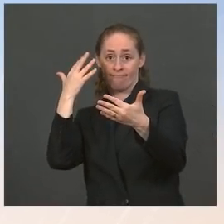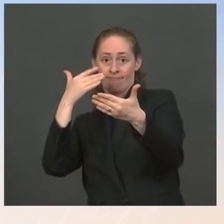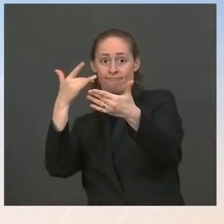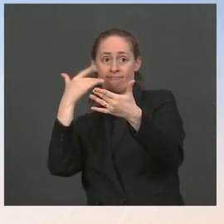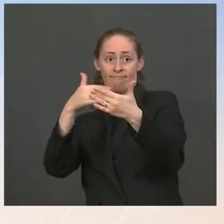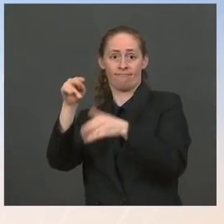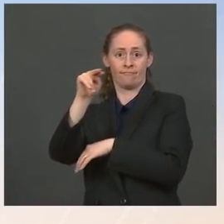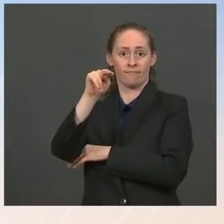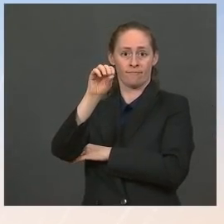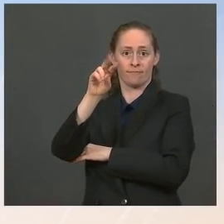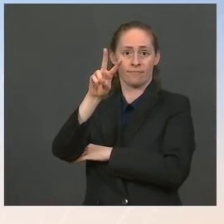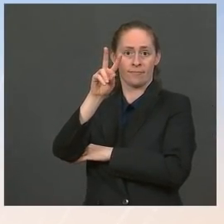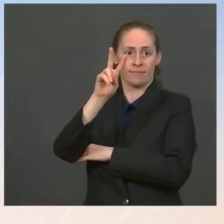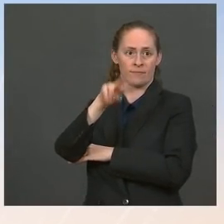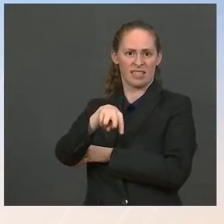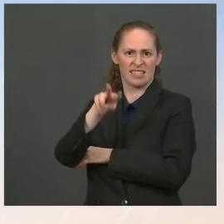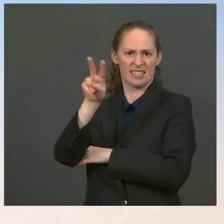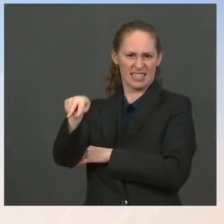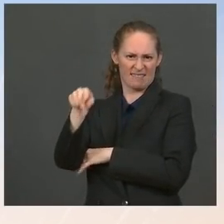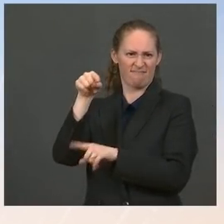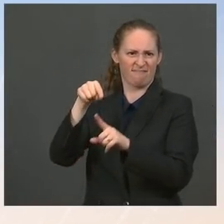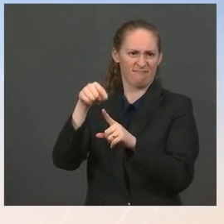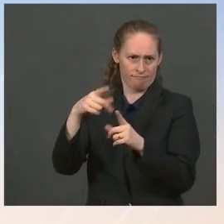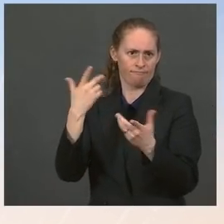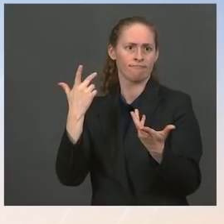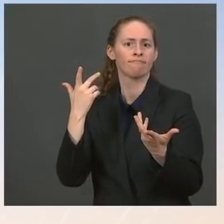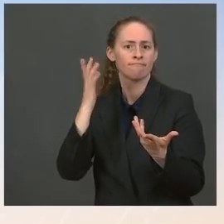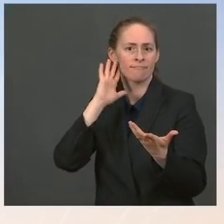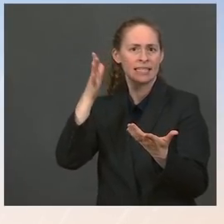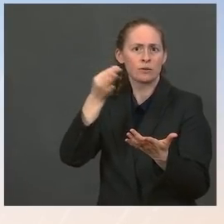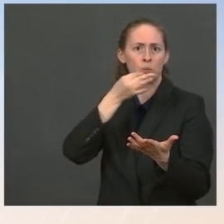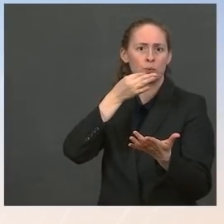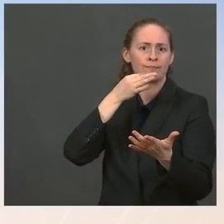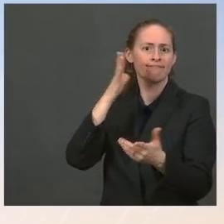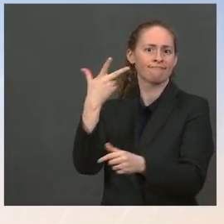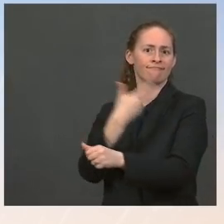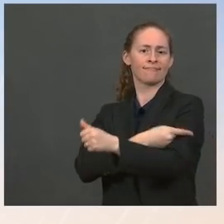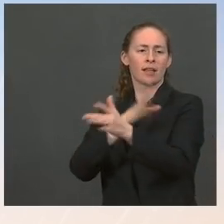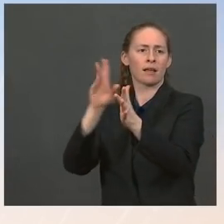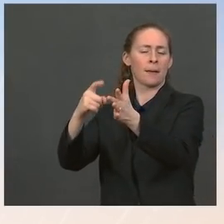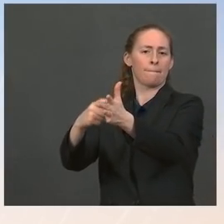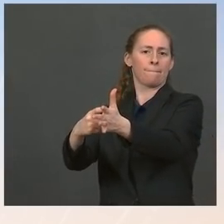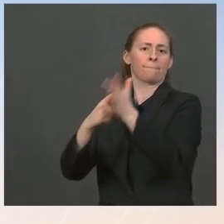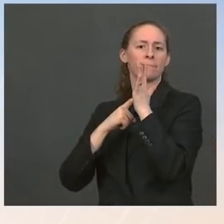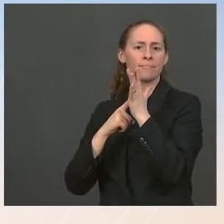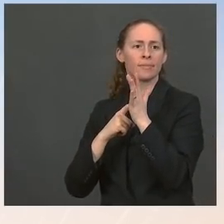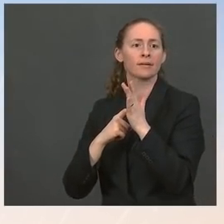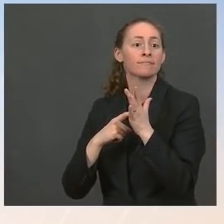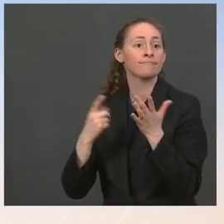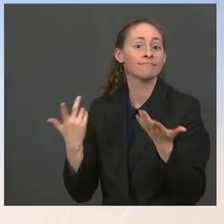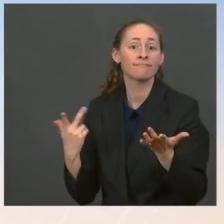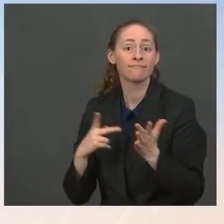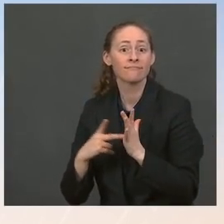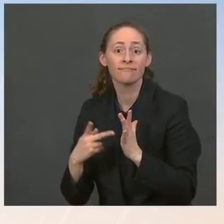after their last shot to be considered protected, so that means that workers would have to be vaccinated by the end of today. So do you have an estimate